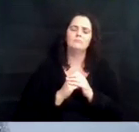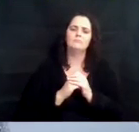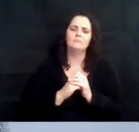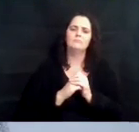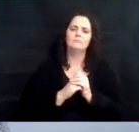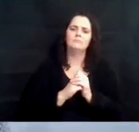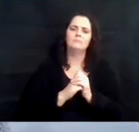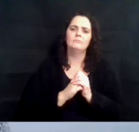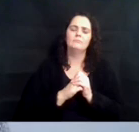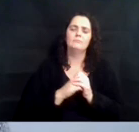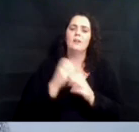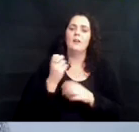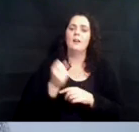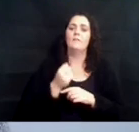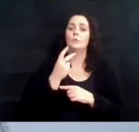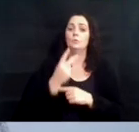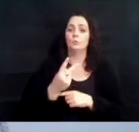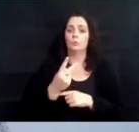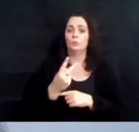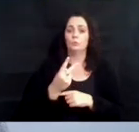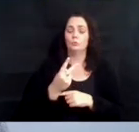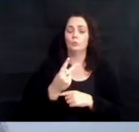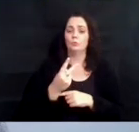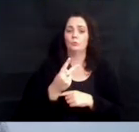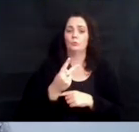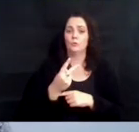Alright, so I have these two pieces, the next thing I'm going to do is cut them